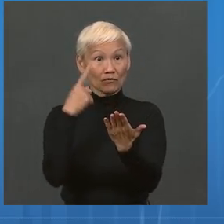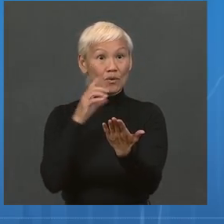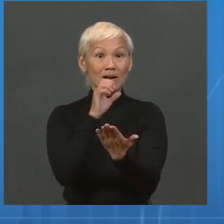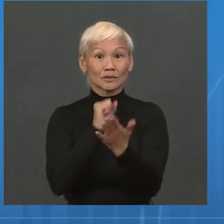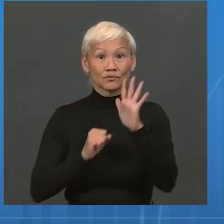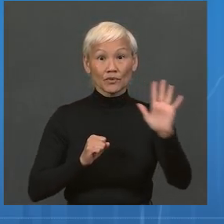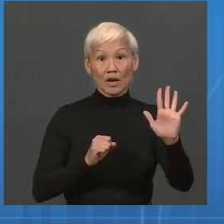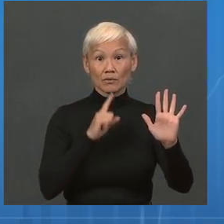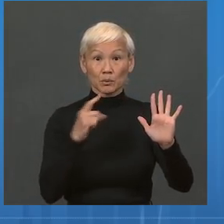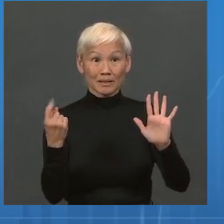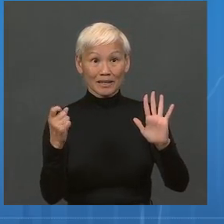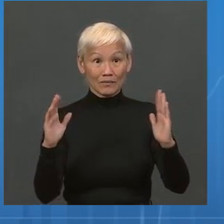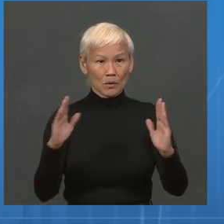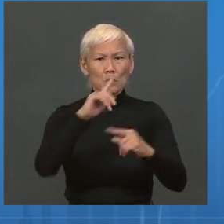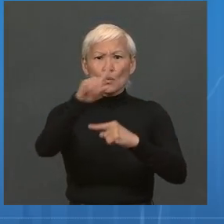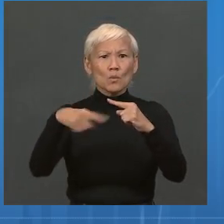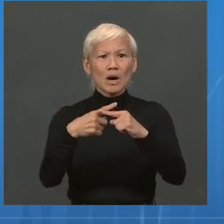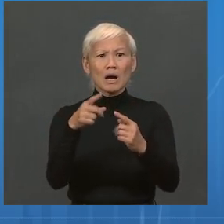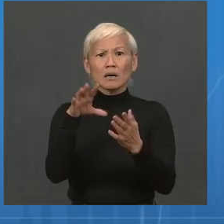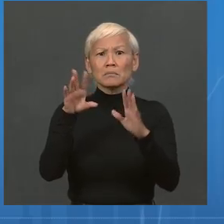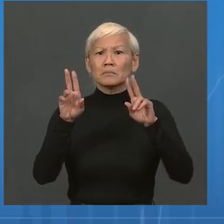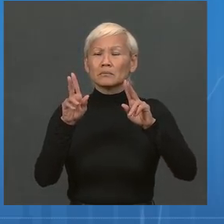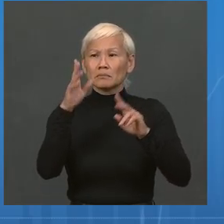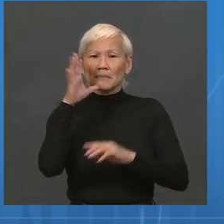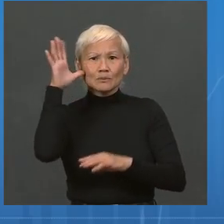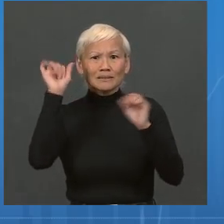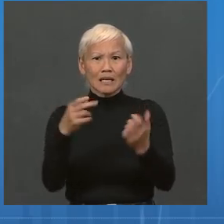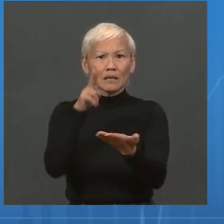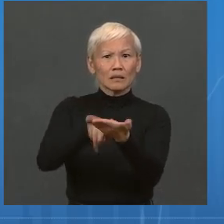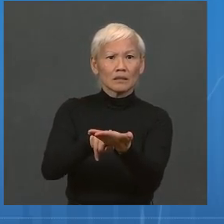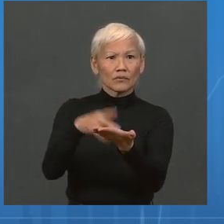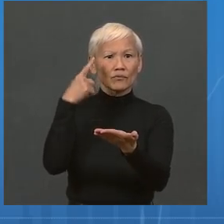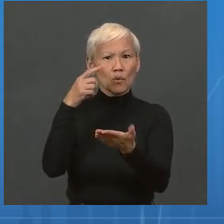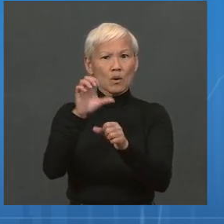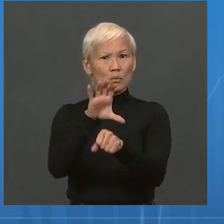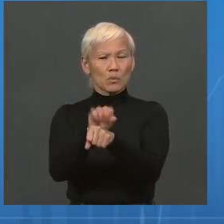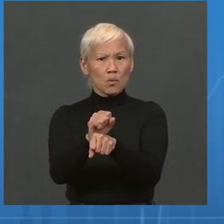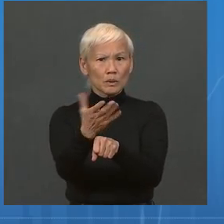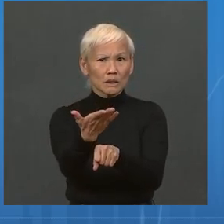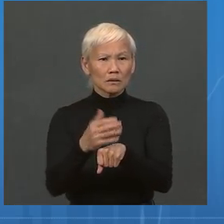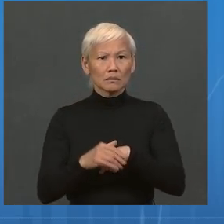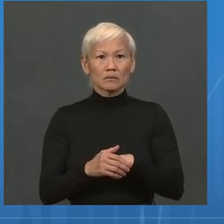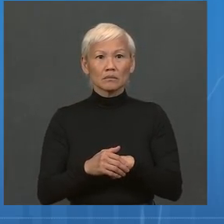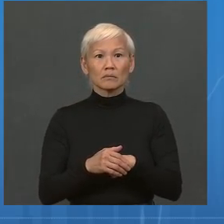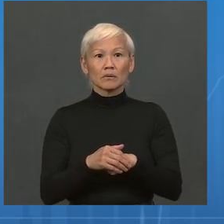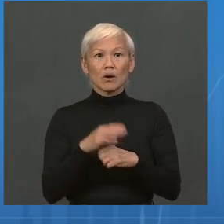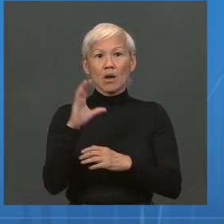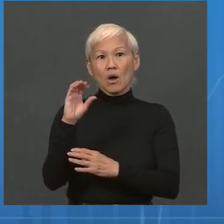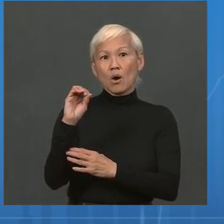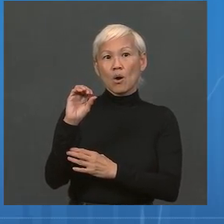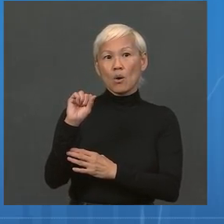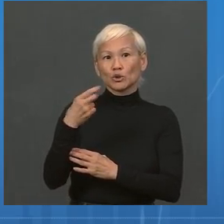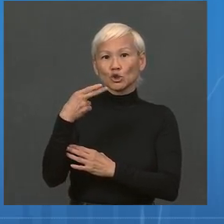When can people log on and get that? And can you tell us also when you expect the OSHA rule to be released? Is that coming this week as well?